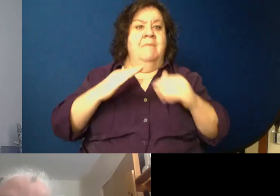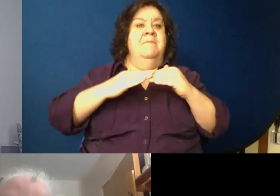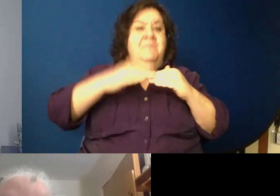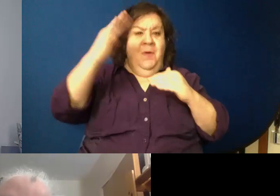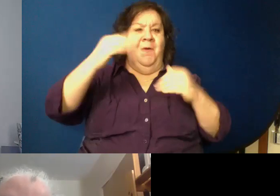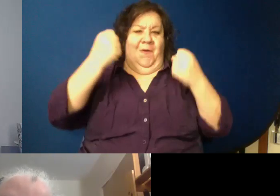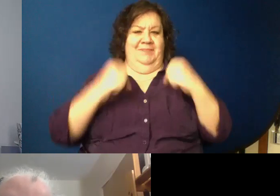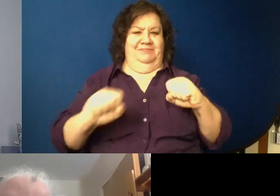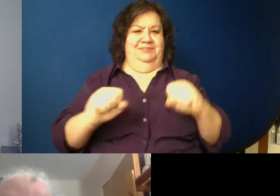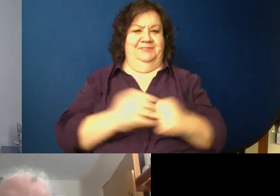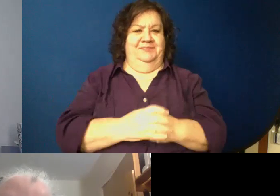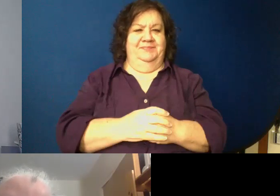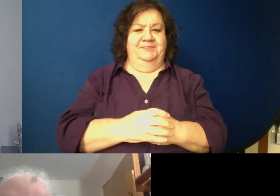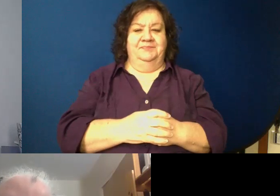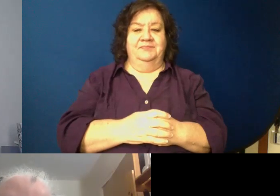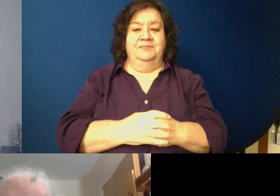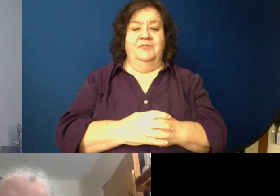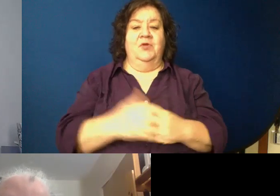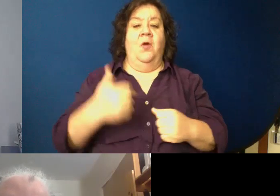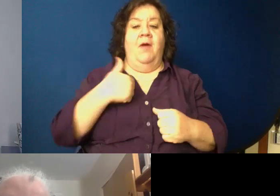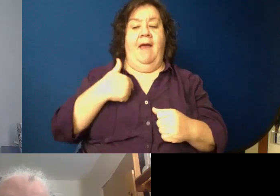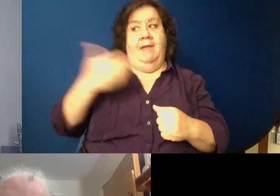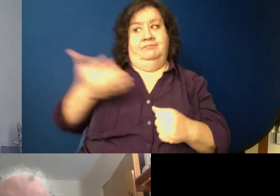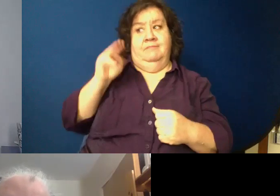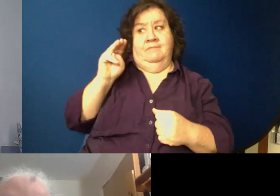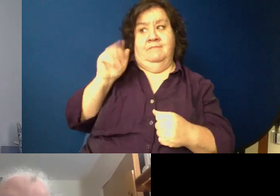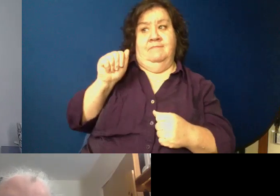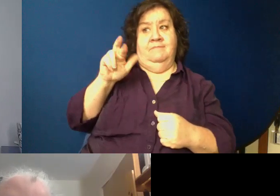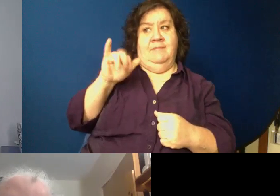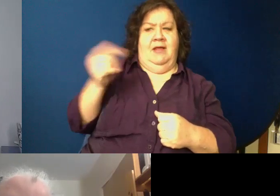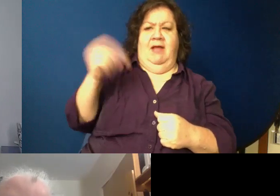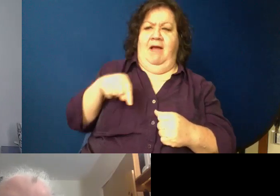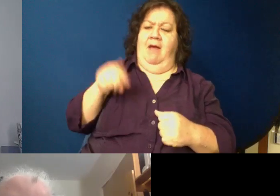some of the the current status and some of the measures that we can take welcome mary thank you